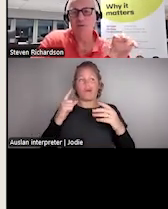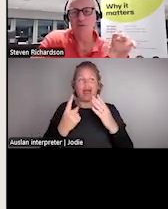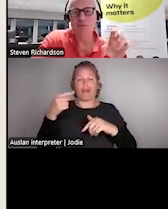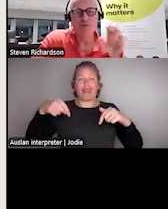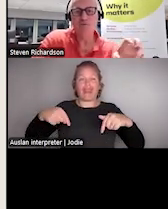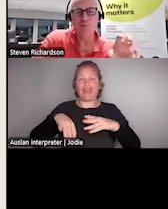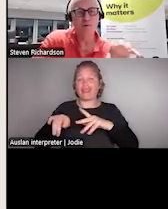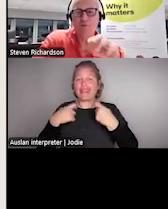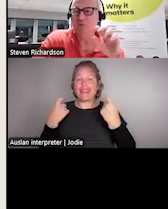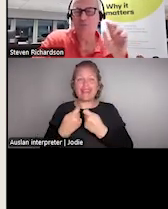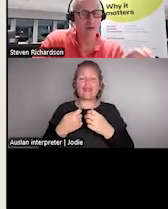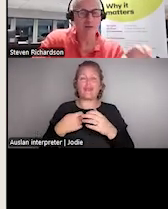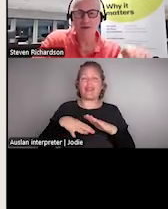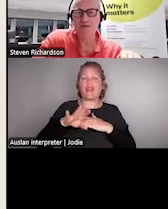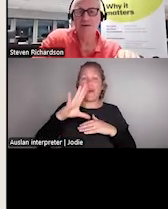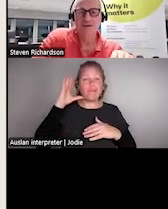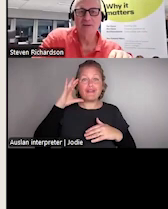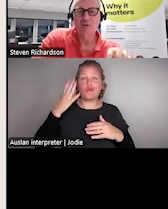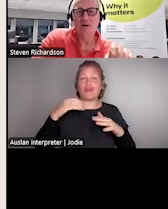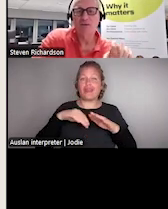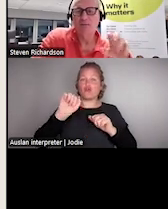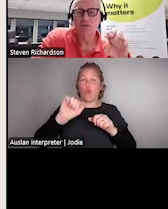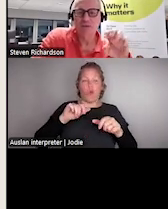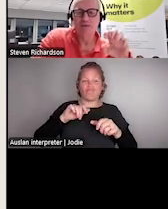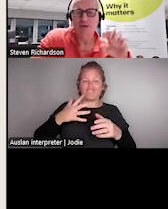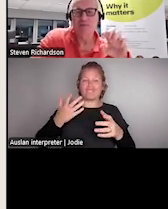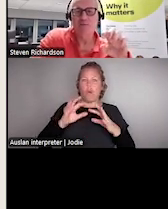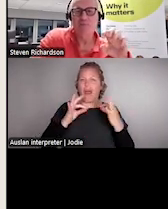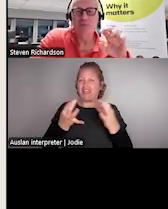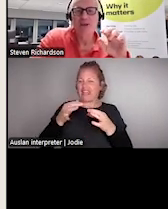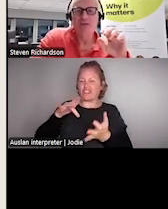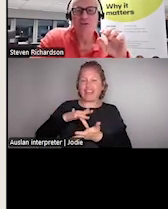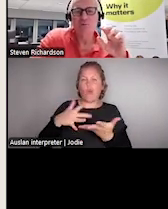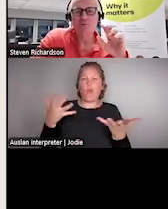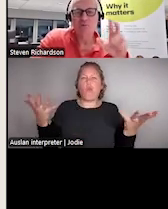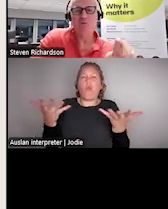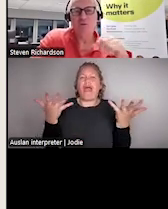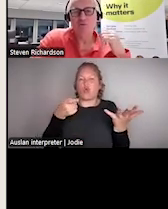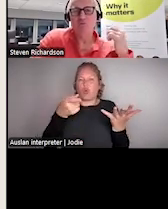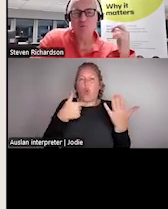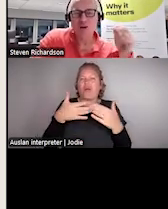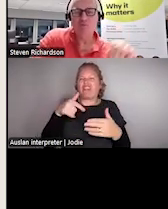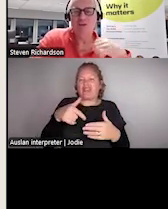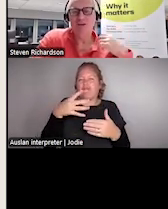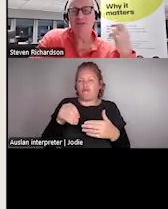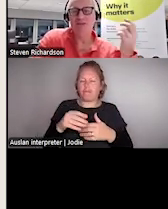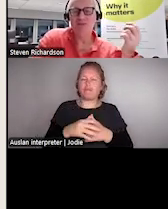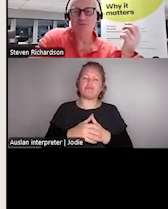in your bedroom, where you are running the Giving Day from. You also want to recreate that sense of